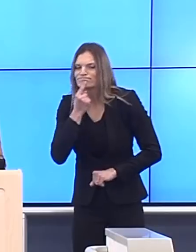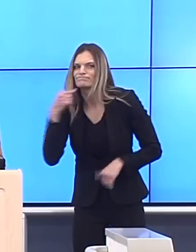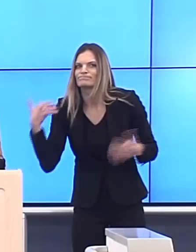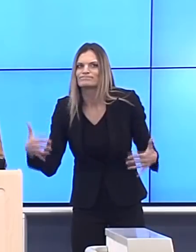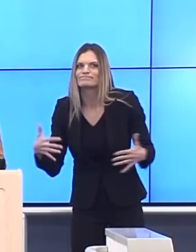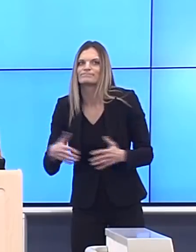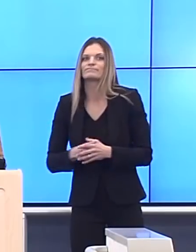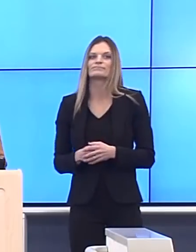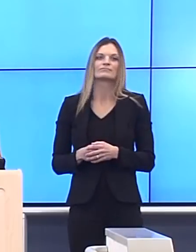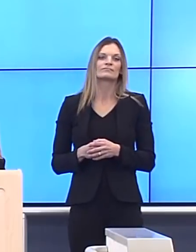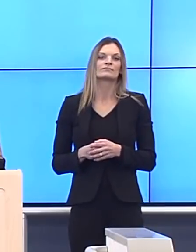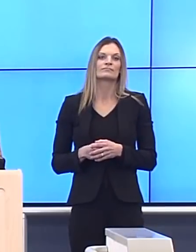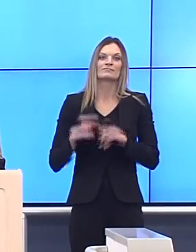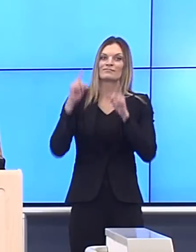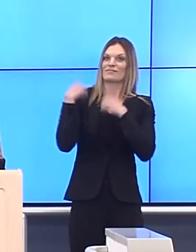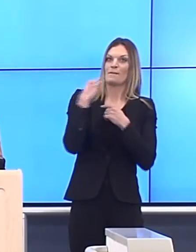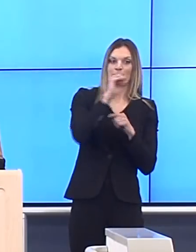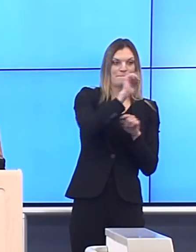WEAPON WE HAVE AGAINST THIS